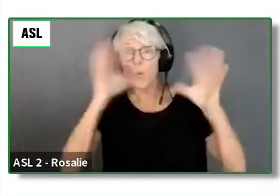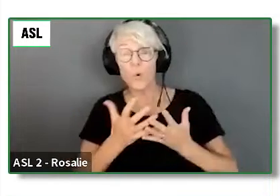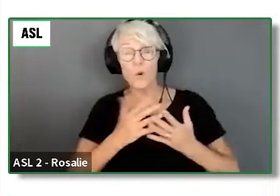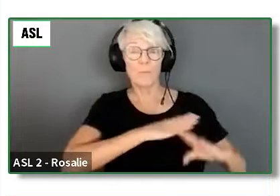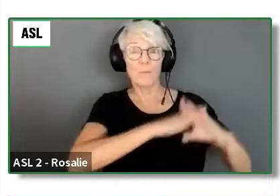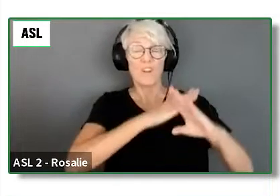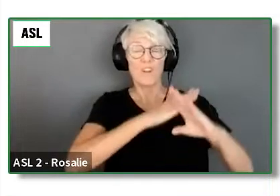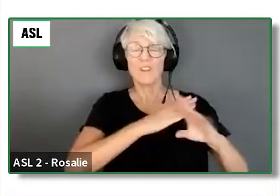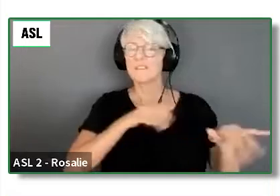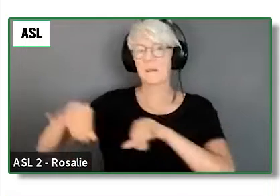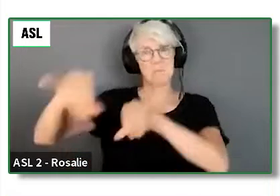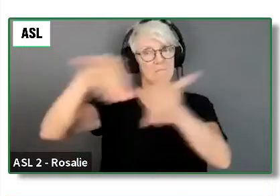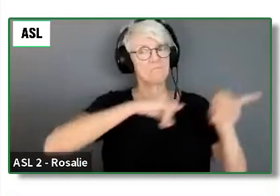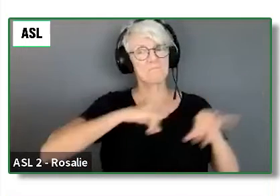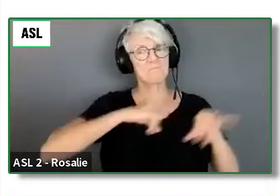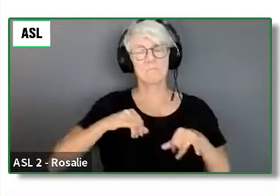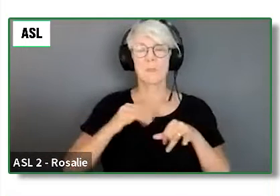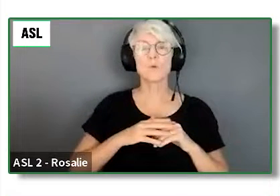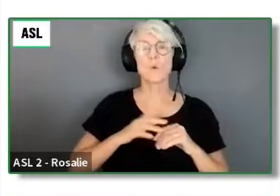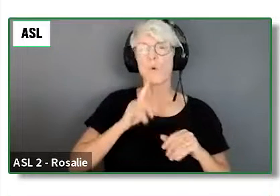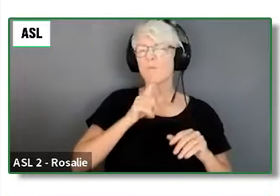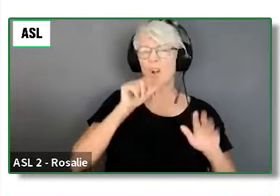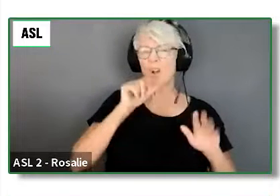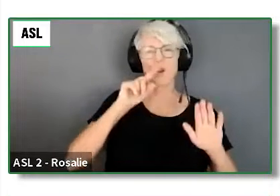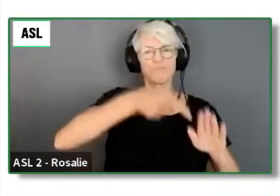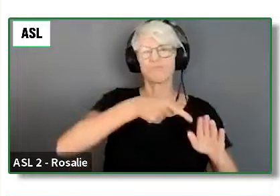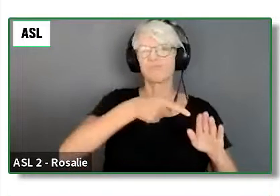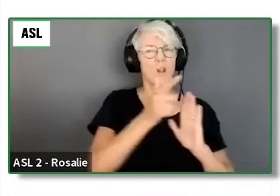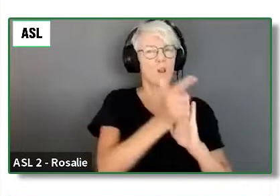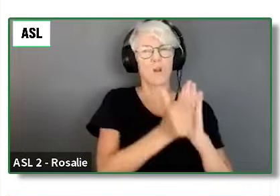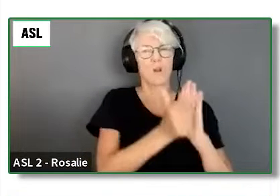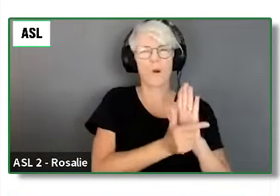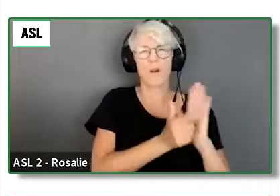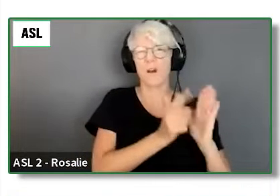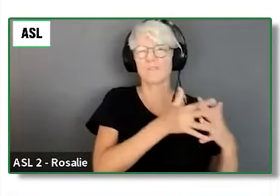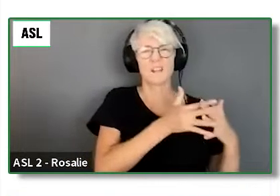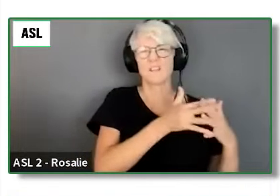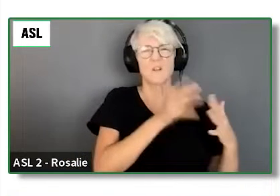accessibility laws other than to say that when these laws and guidelines